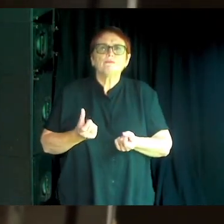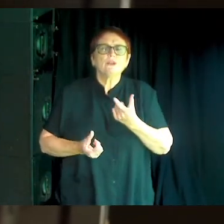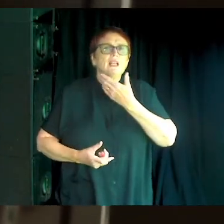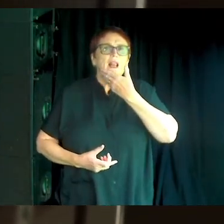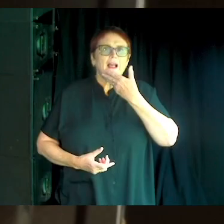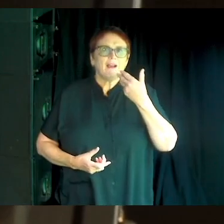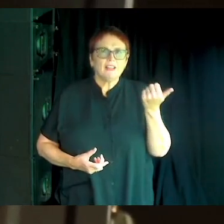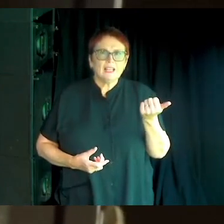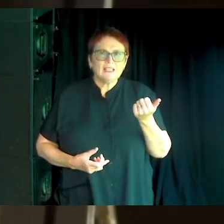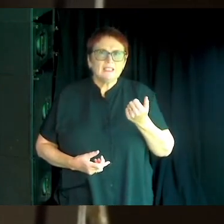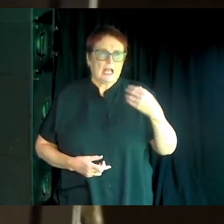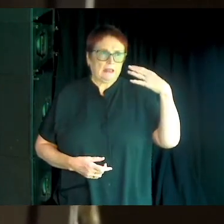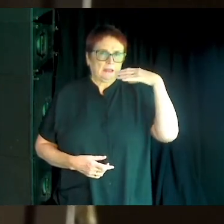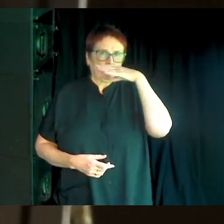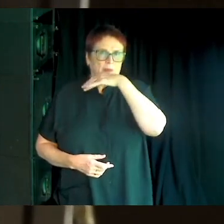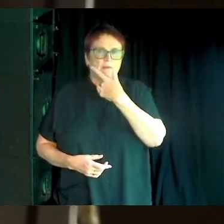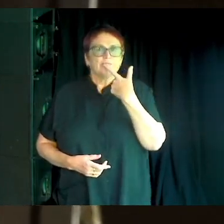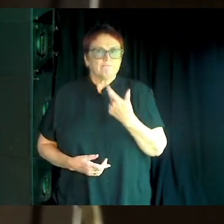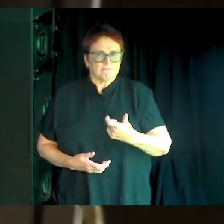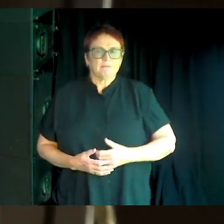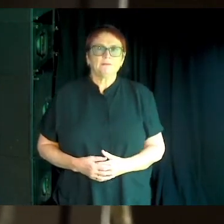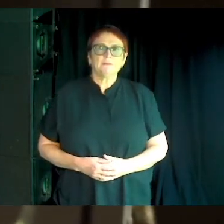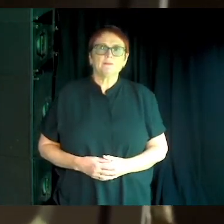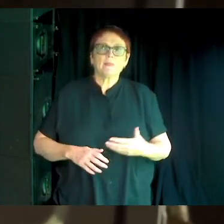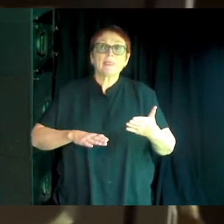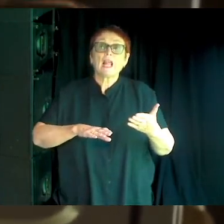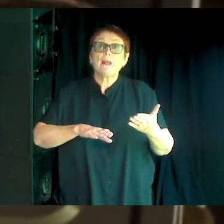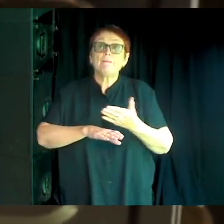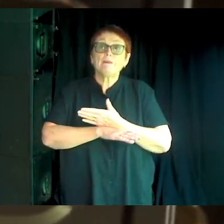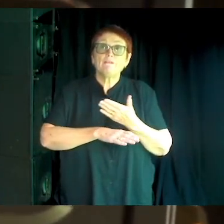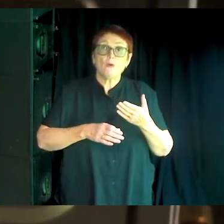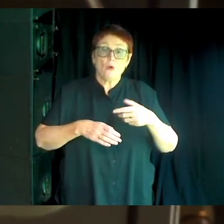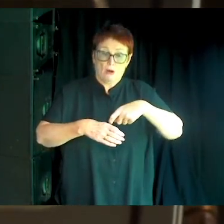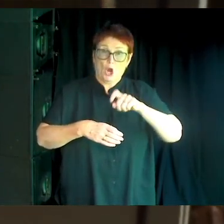and also the smell as well wow before you cook the coconut cream okay